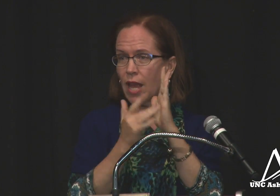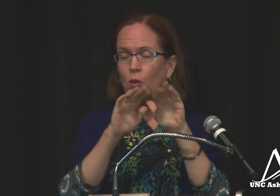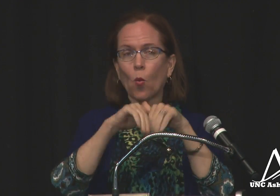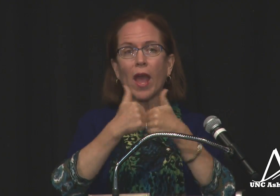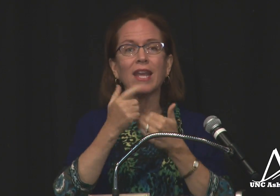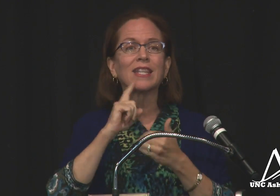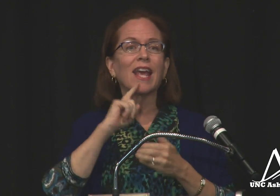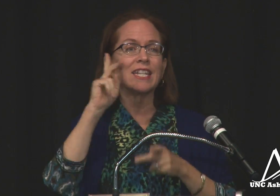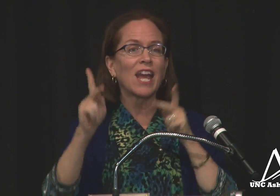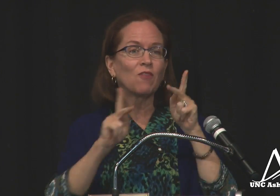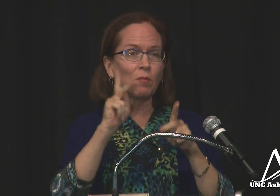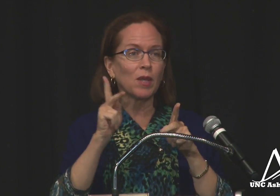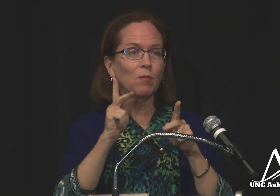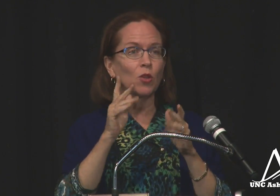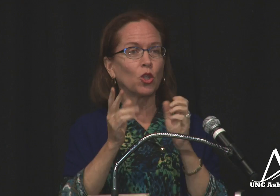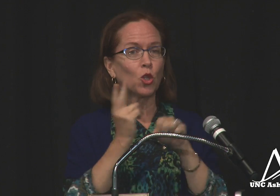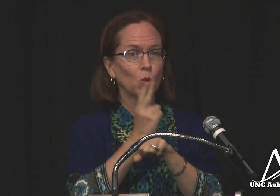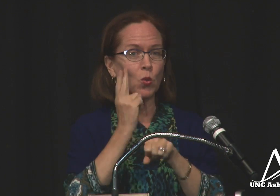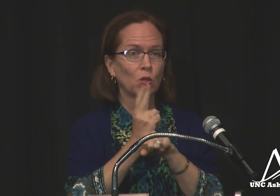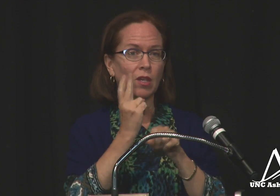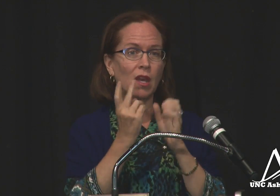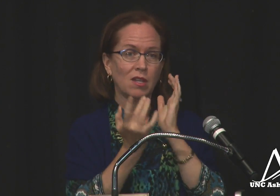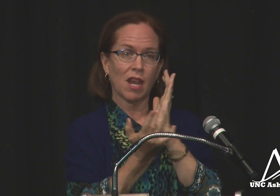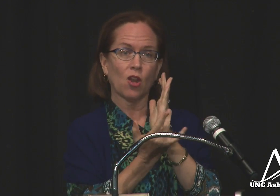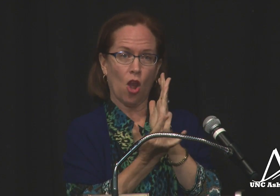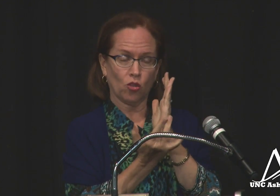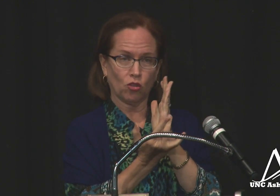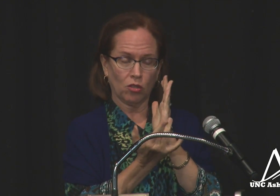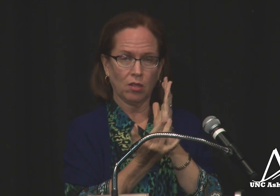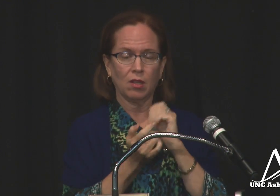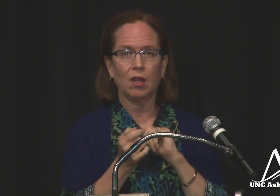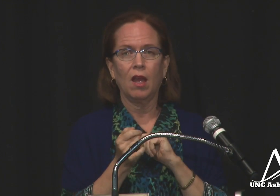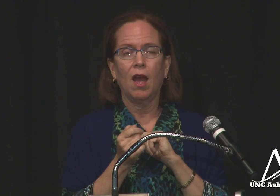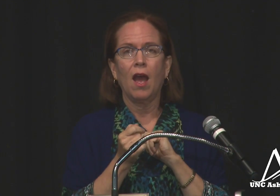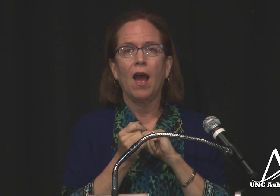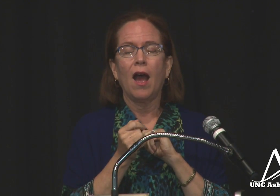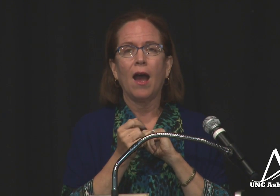and ways that deaf people use technology.